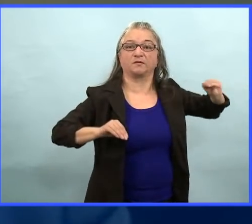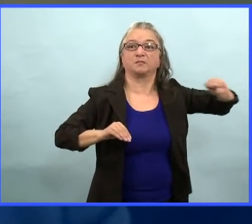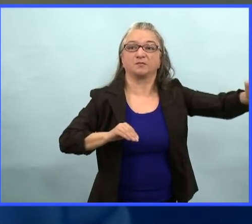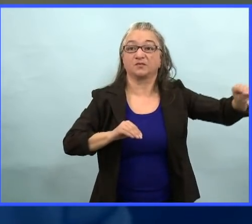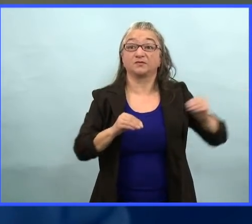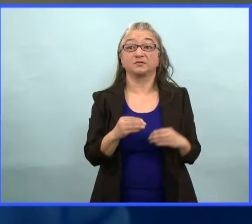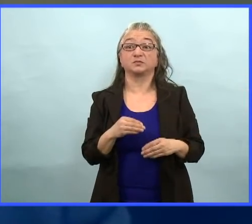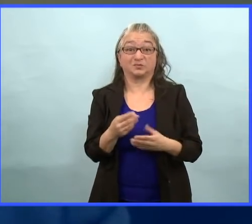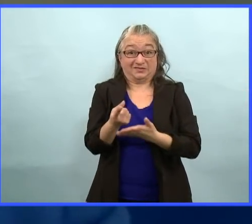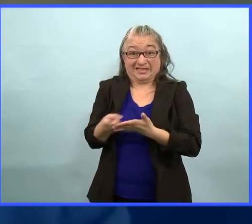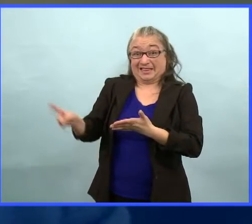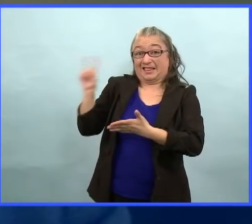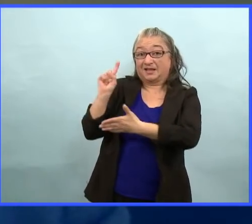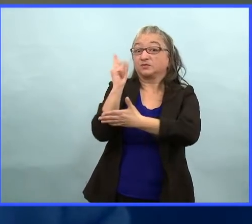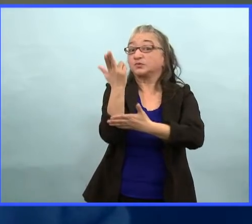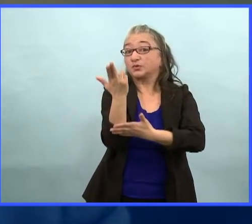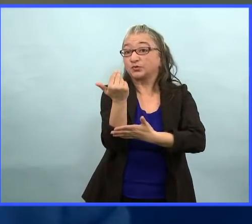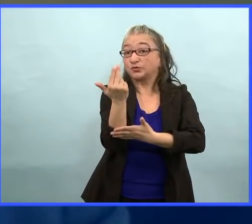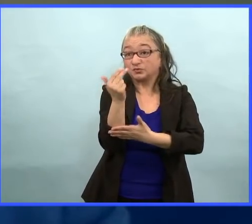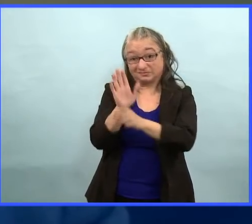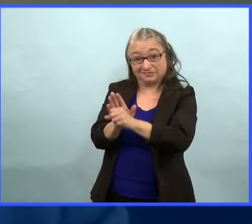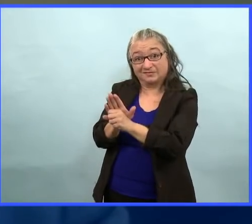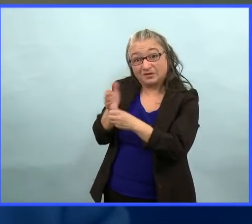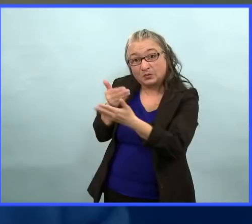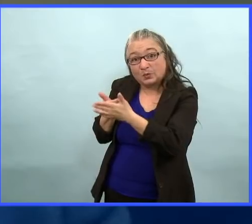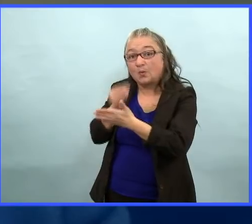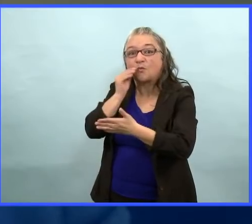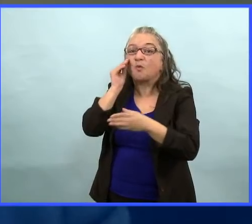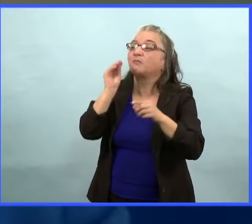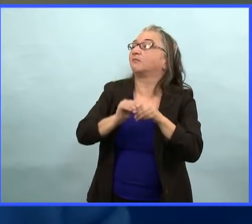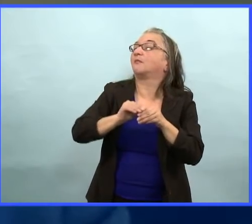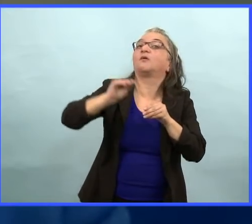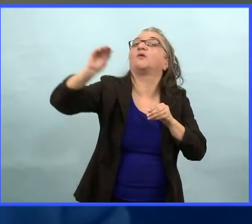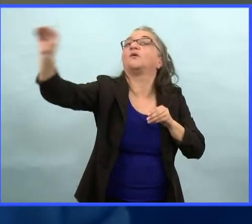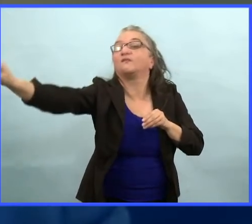while we recognize the concerns of affected patients and their families about the